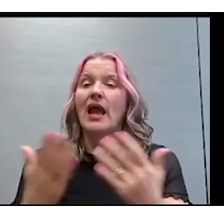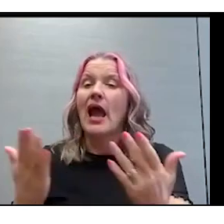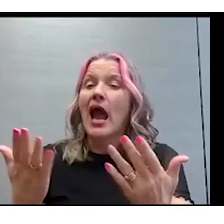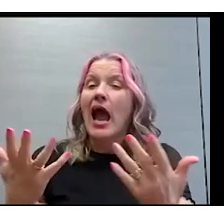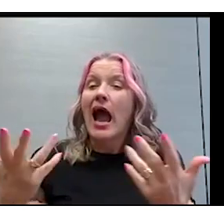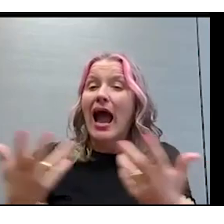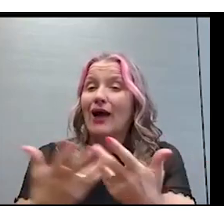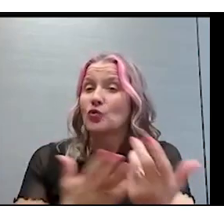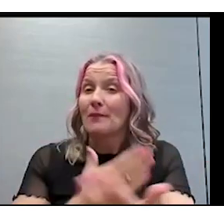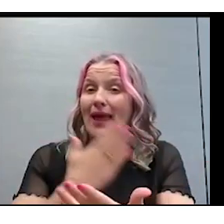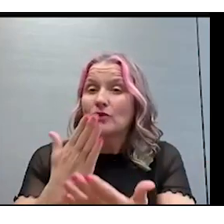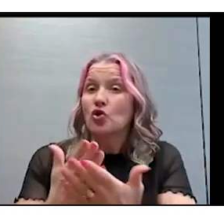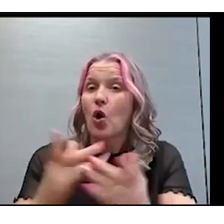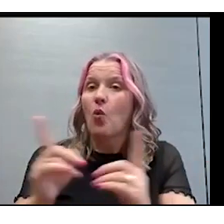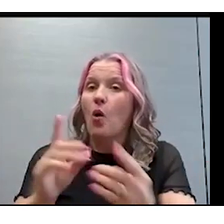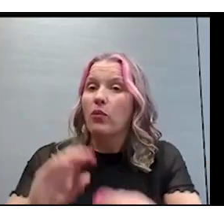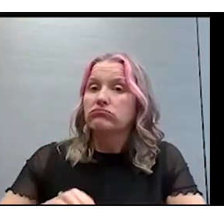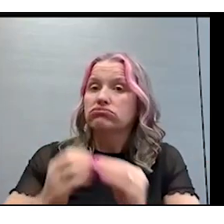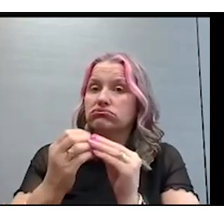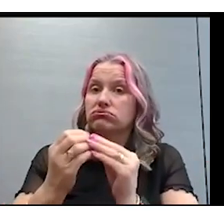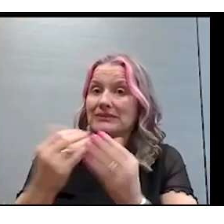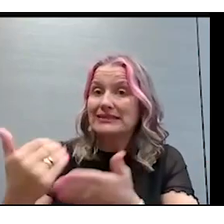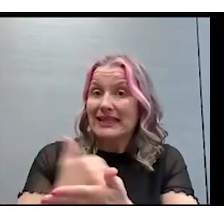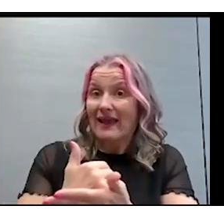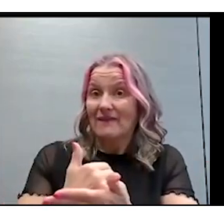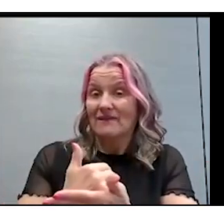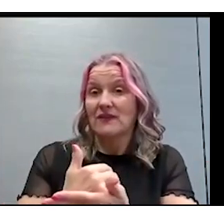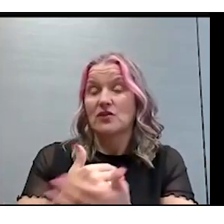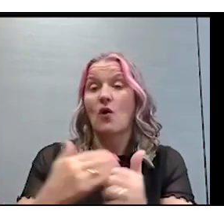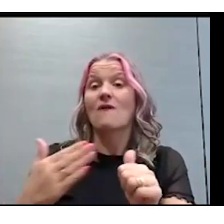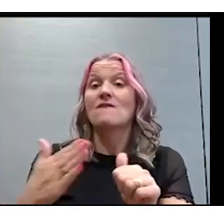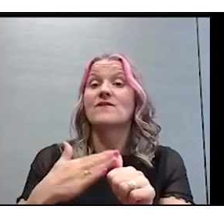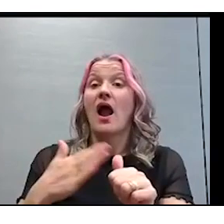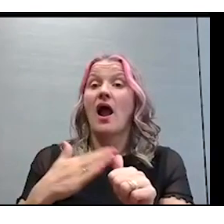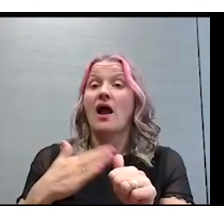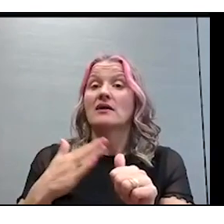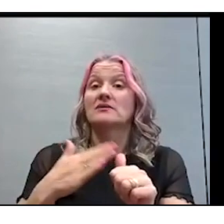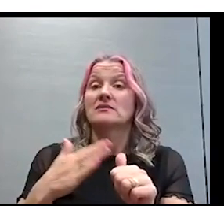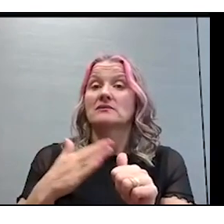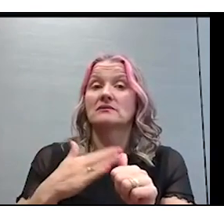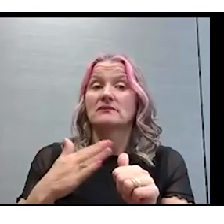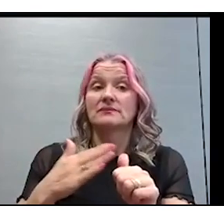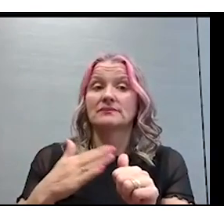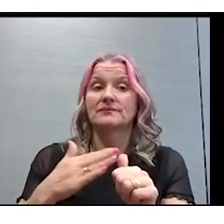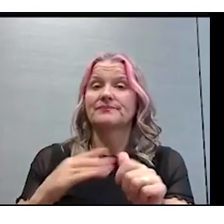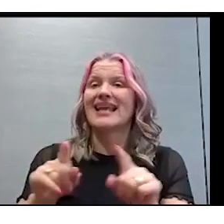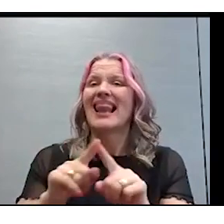sure that what we're building is secure. The first layer, if you imagine a box in